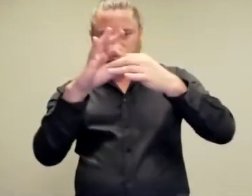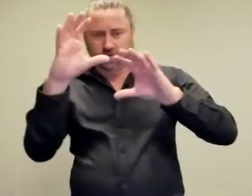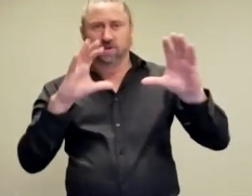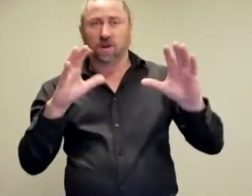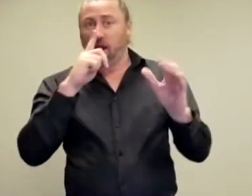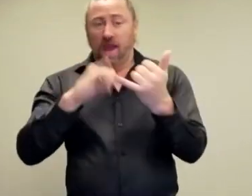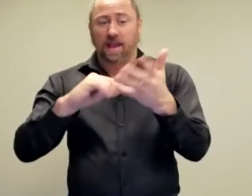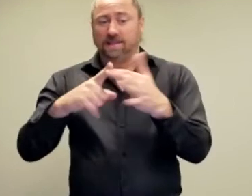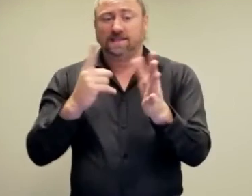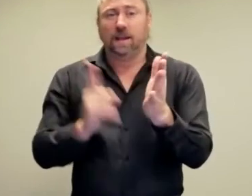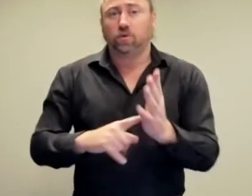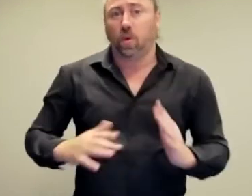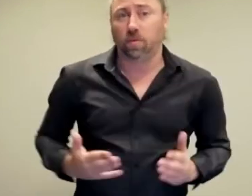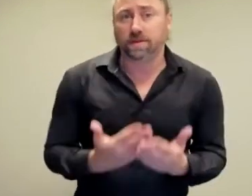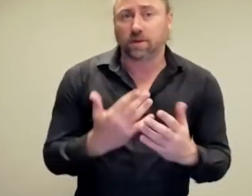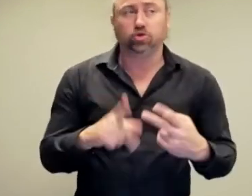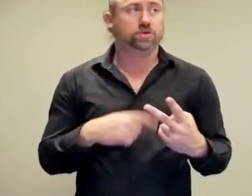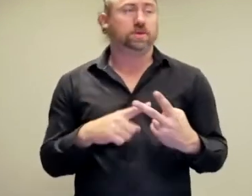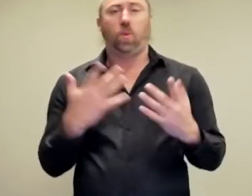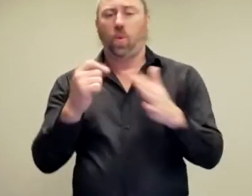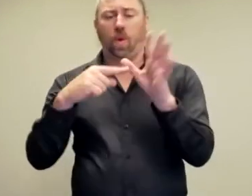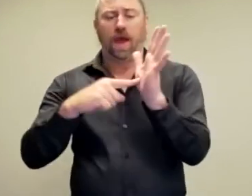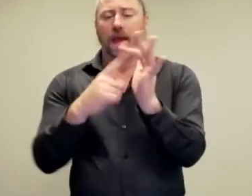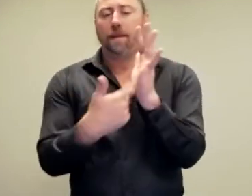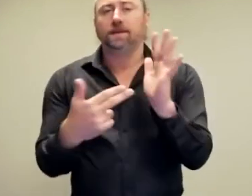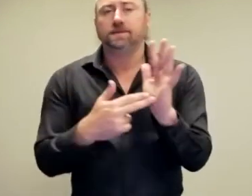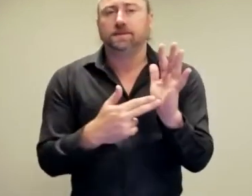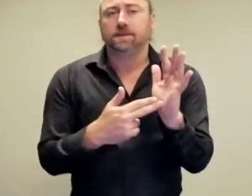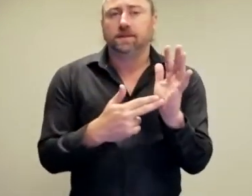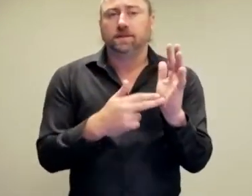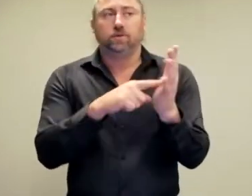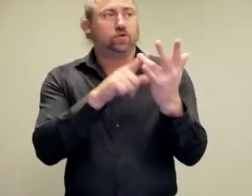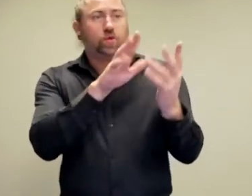reproduction or a pattern to be copied or a model to